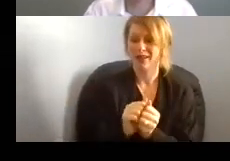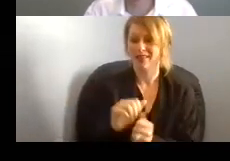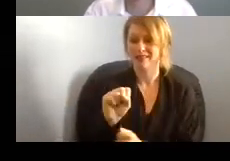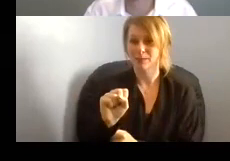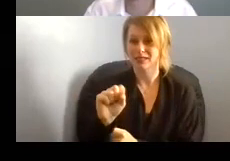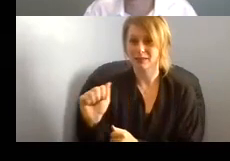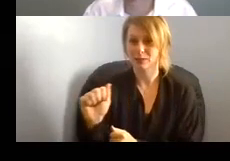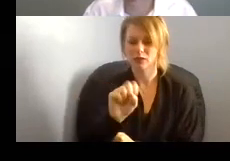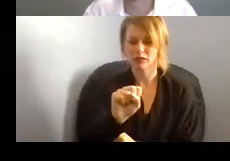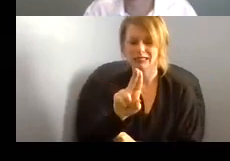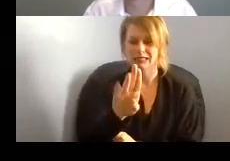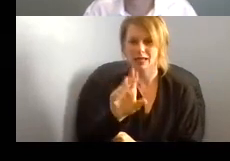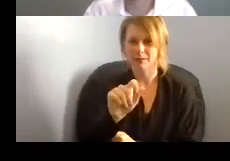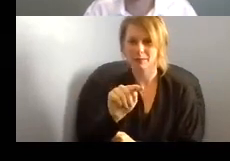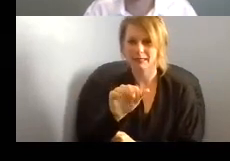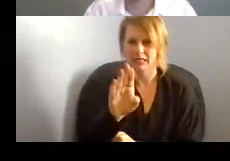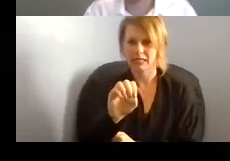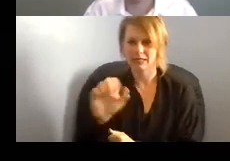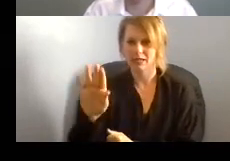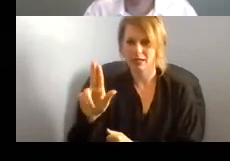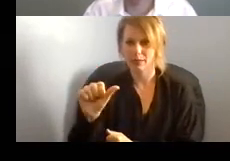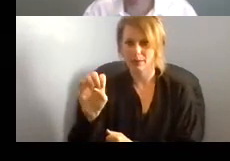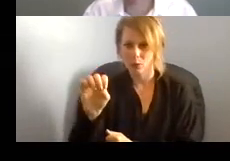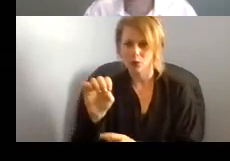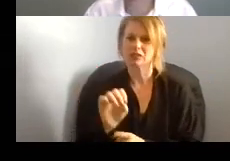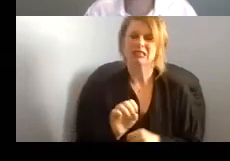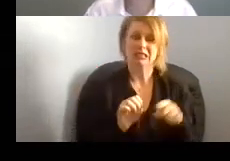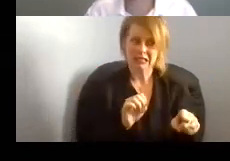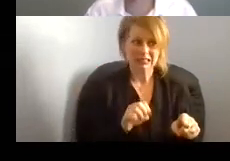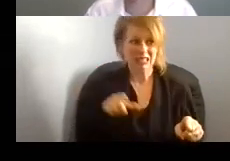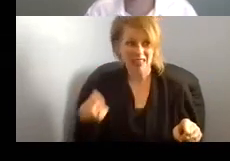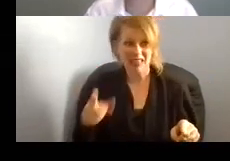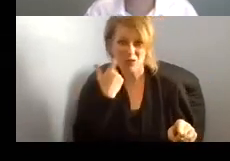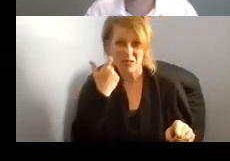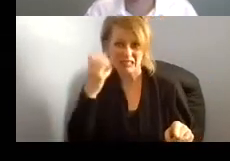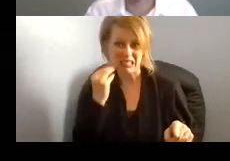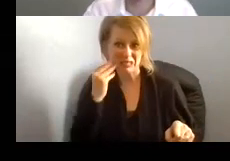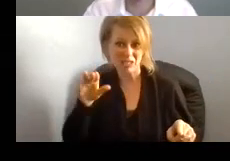if he’s just lost a sibling to a drug overdose. So think about what might trigger some of the feelings that children